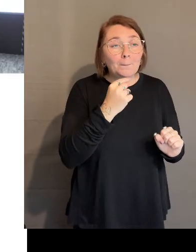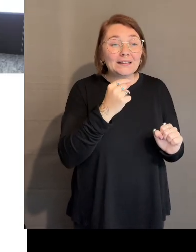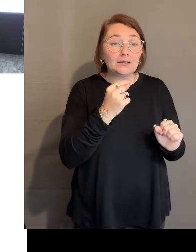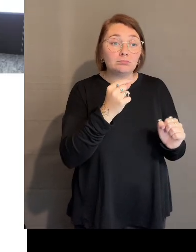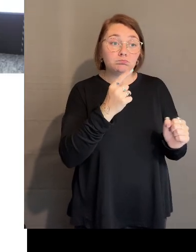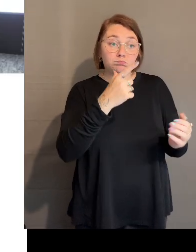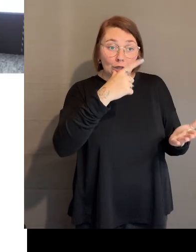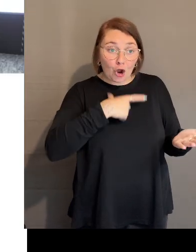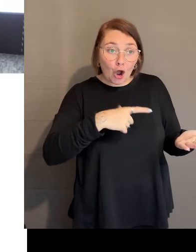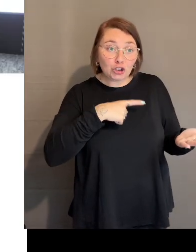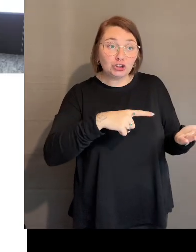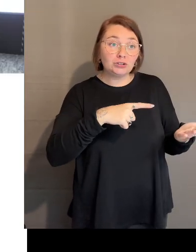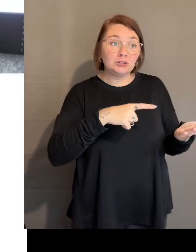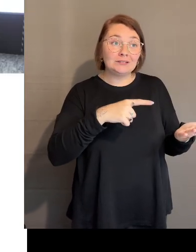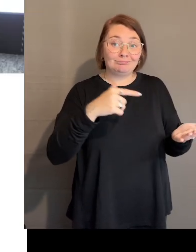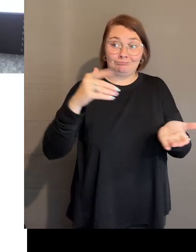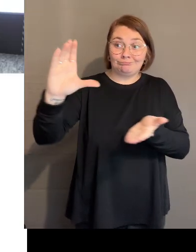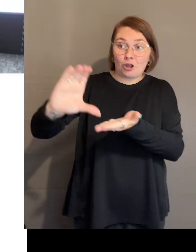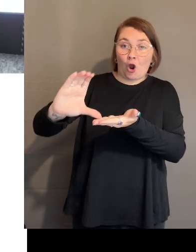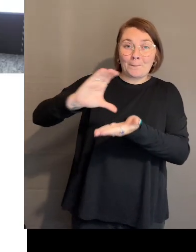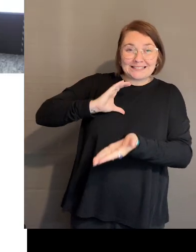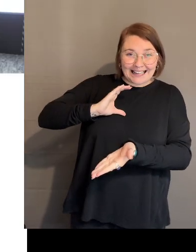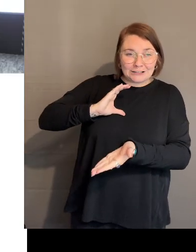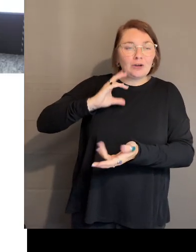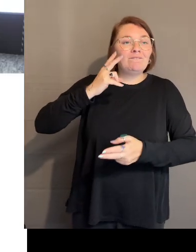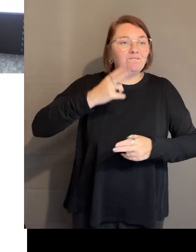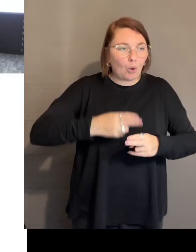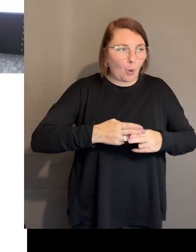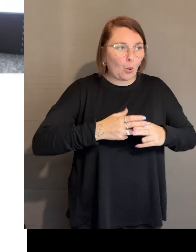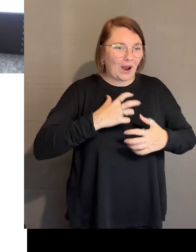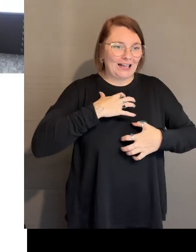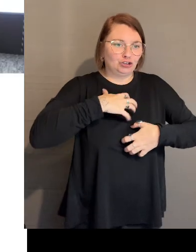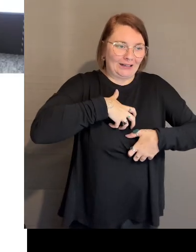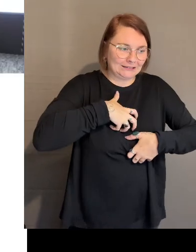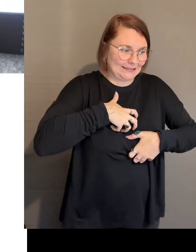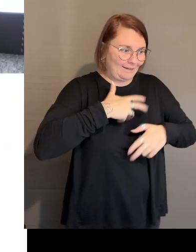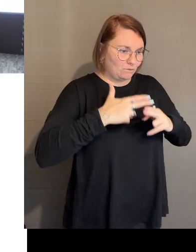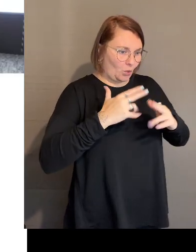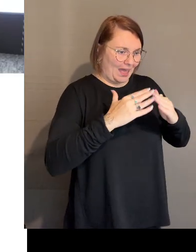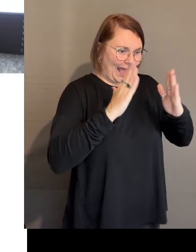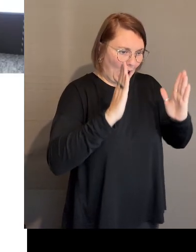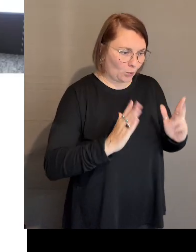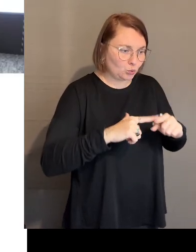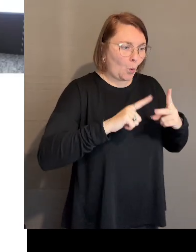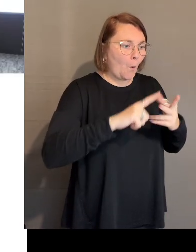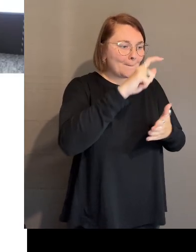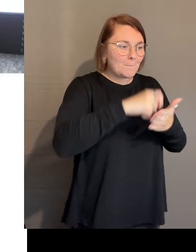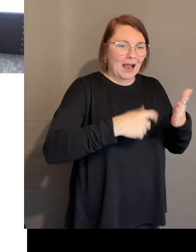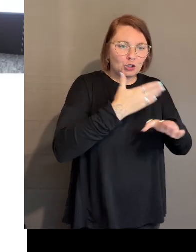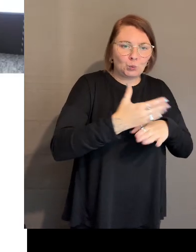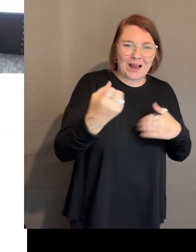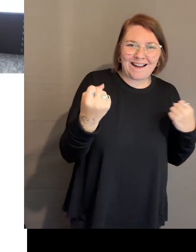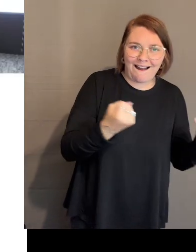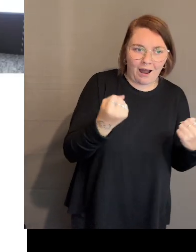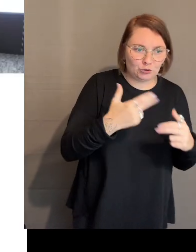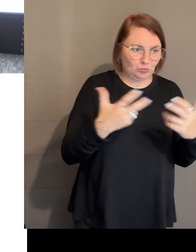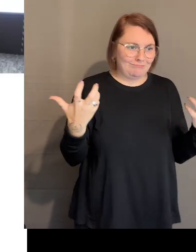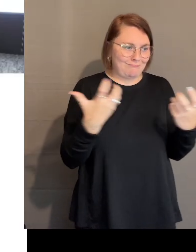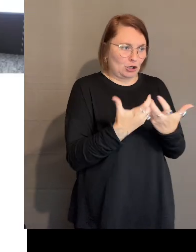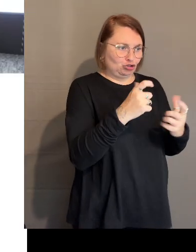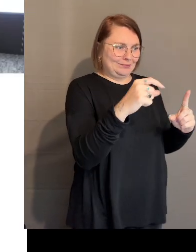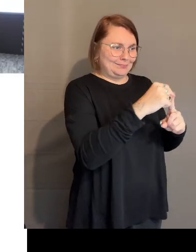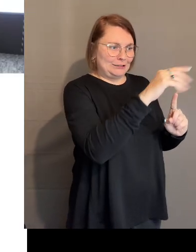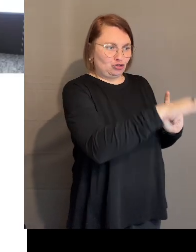An artifact of them being compensated, for example, for adjusting the house, or buying a new car, or whatnot.